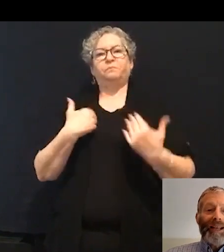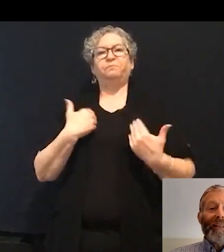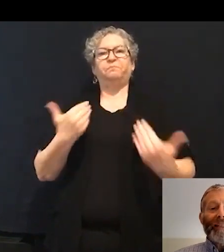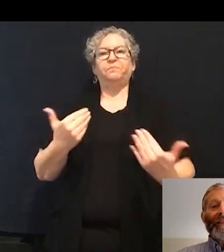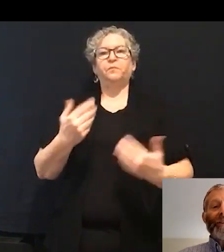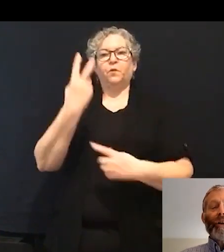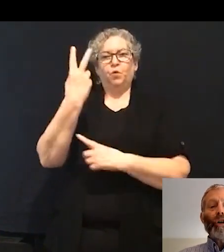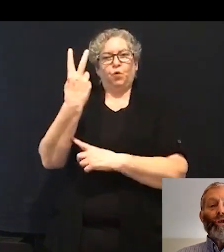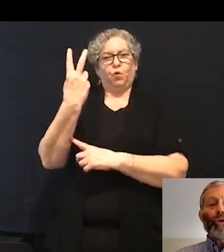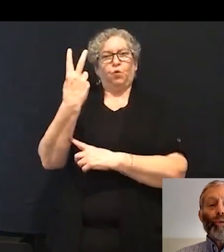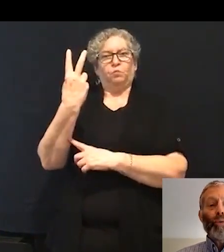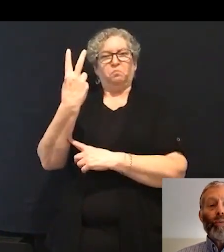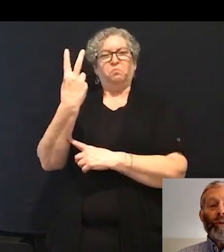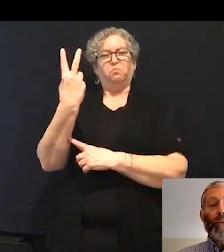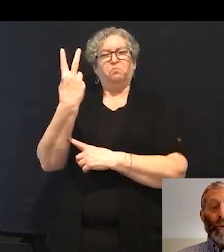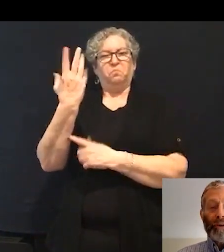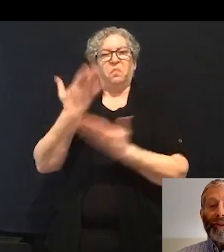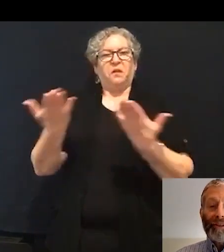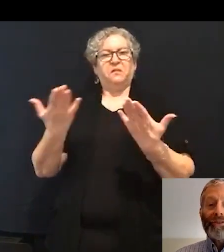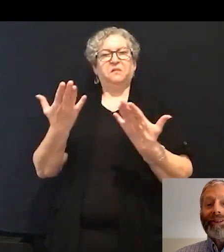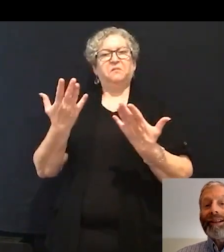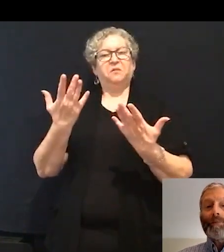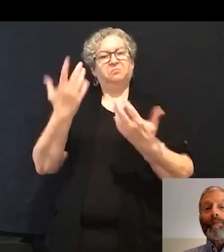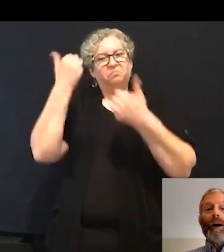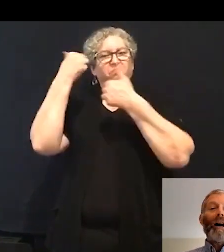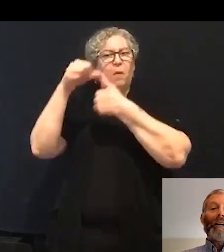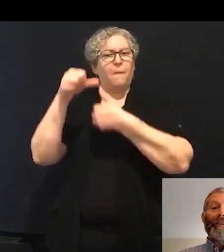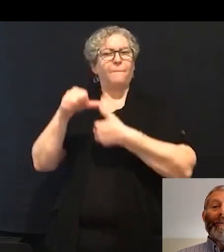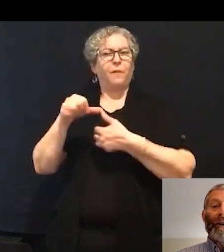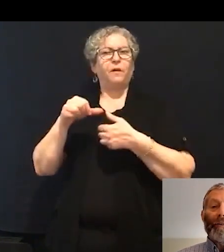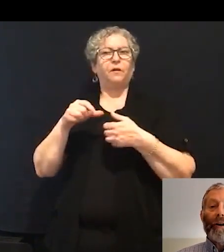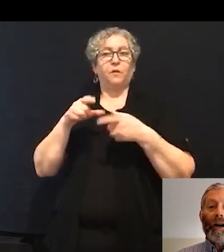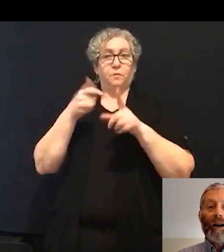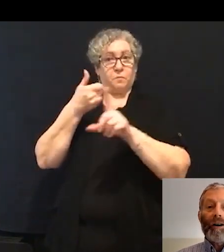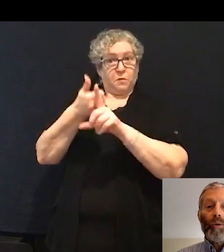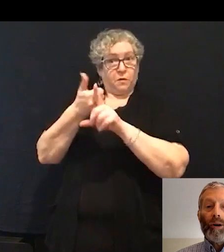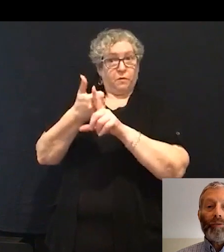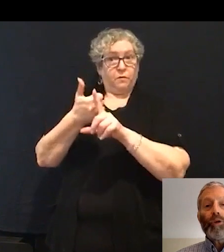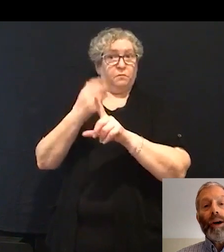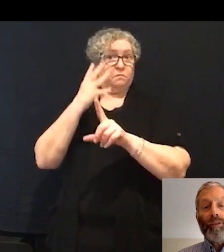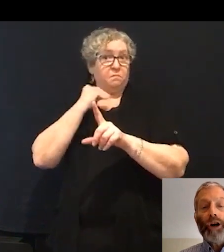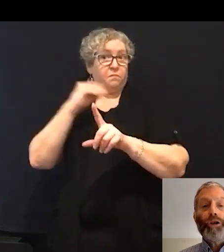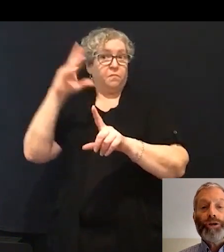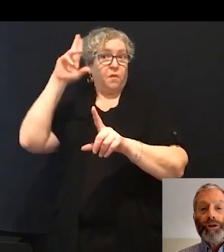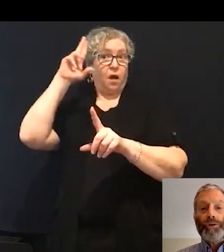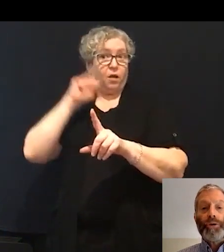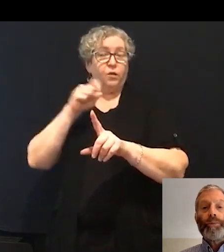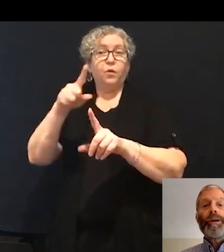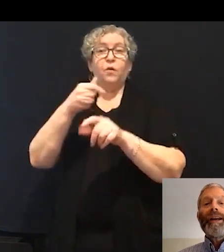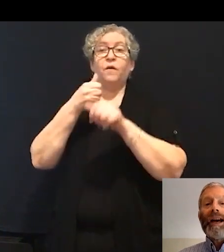And I think there are two important things to keep in mind if you have Usher syndrome